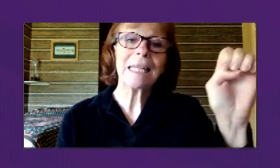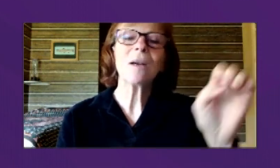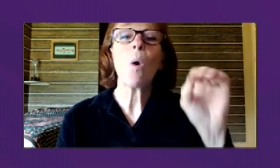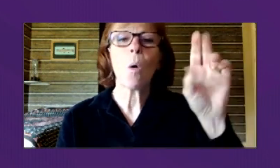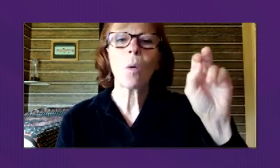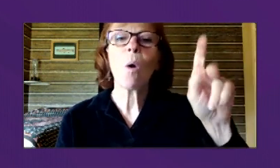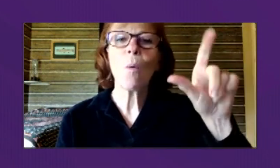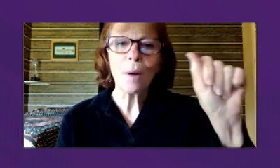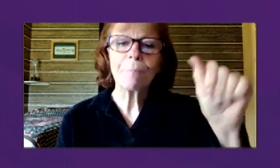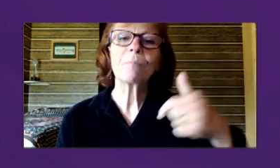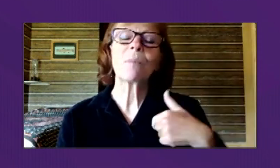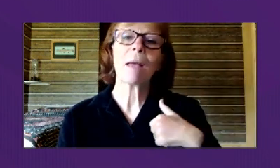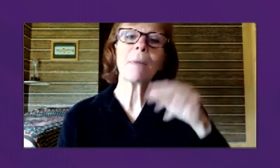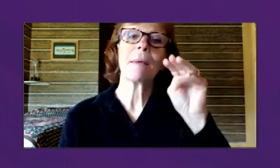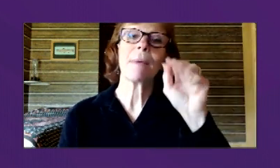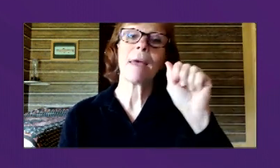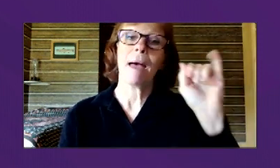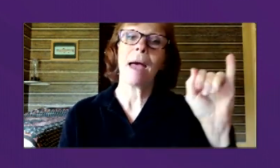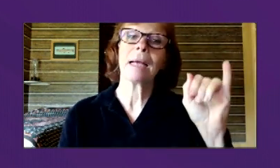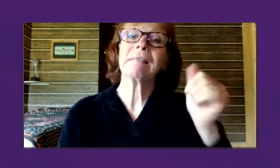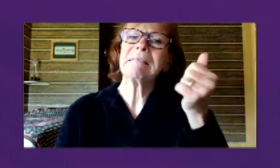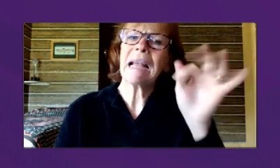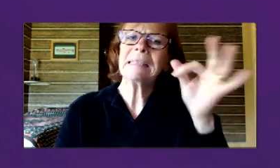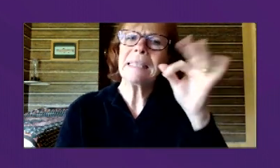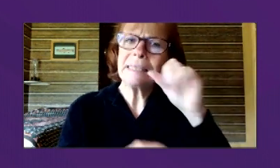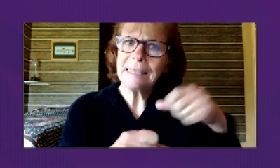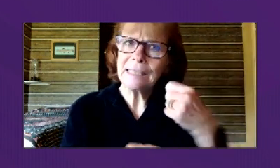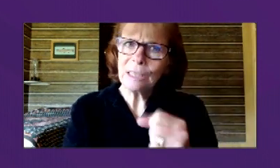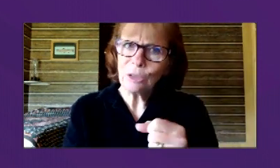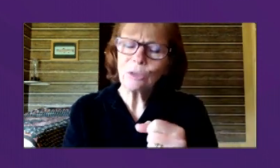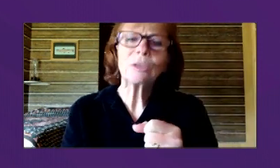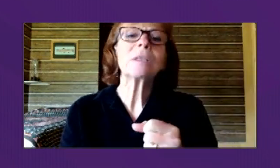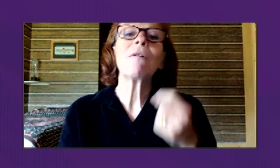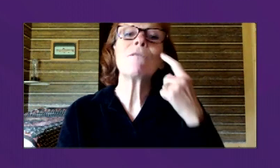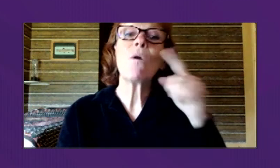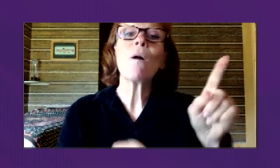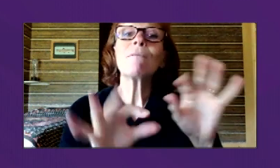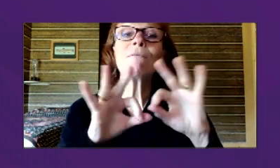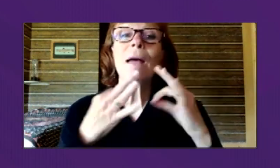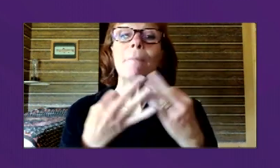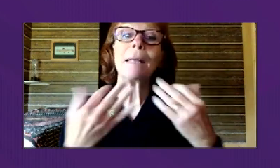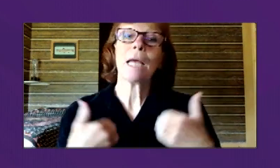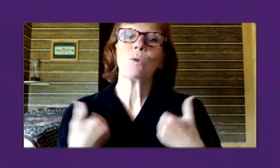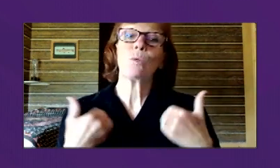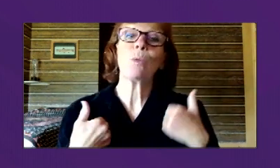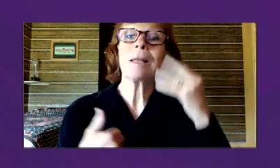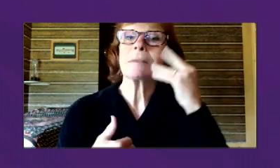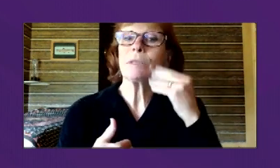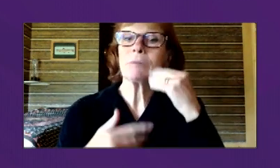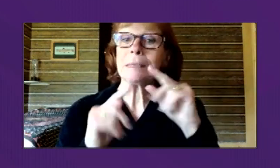years and I am the program coordinator for the Family and Youth Experiences Team. Next, we have Gabbi Lee. GABBI LEE: